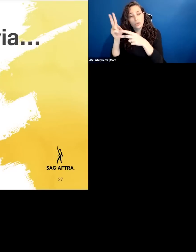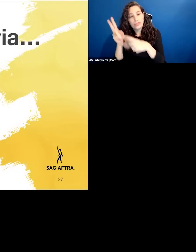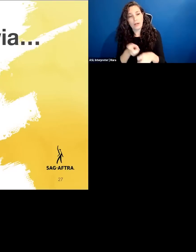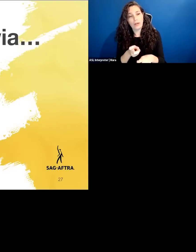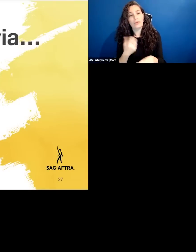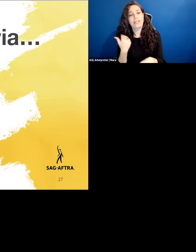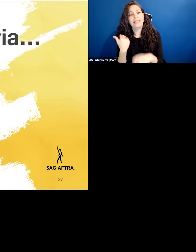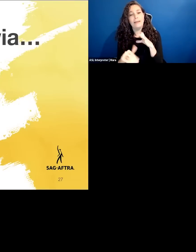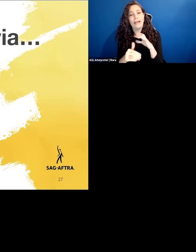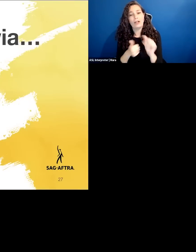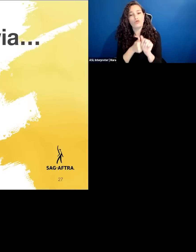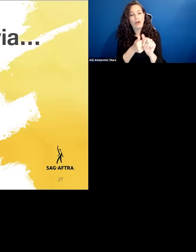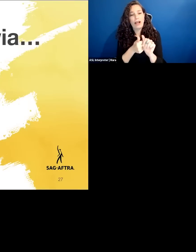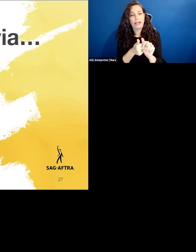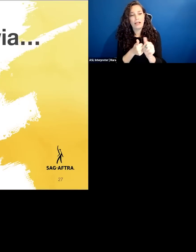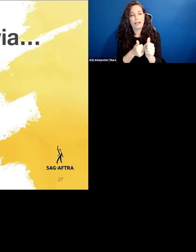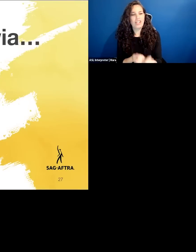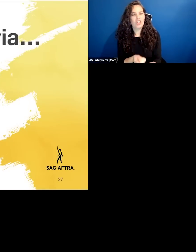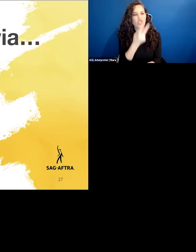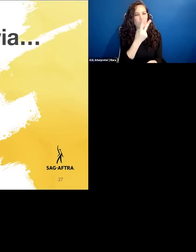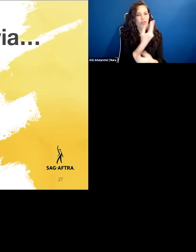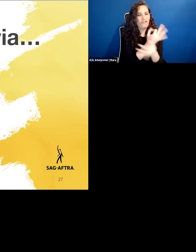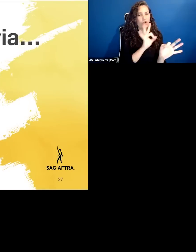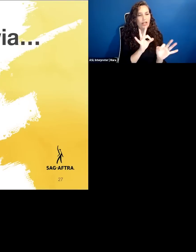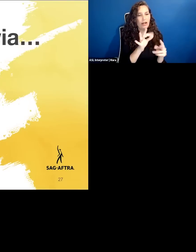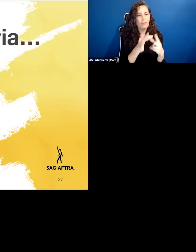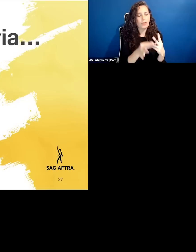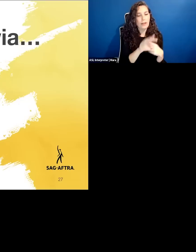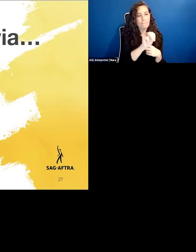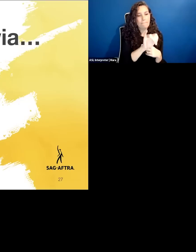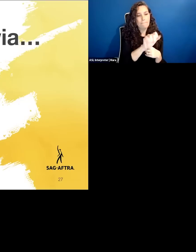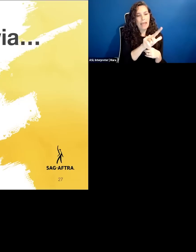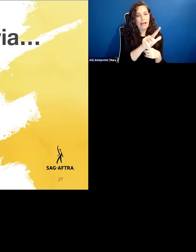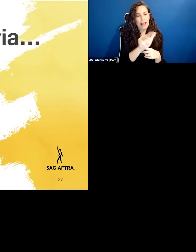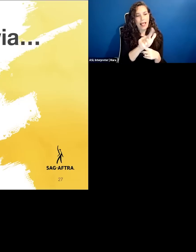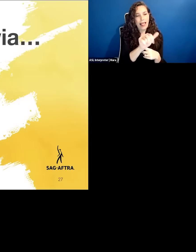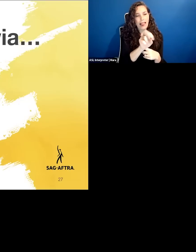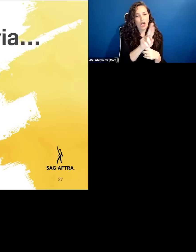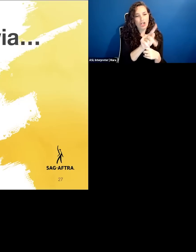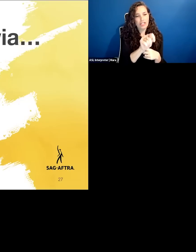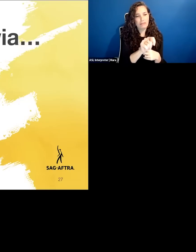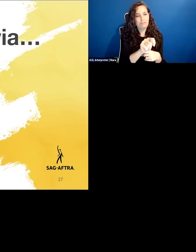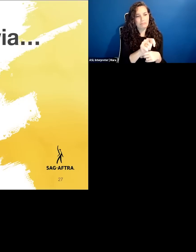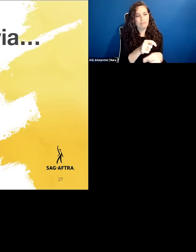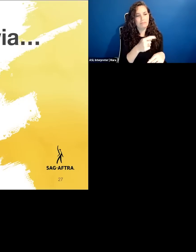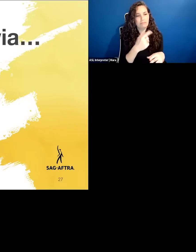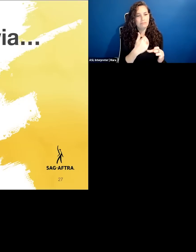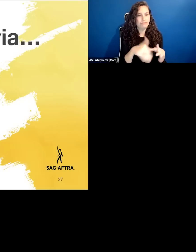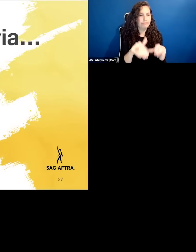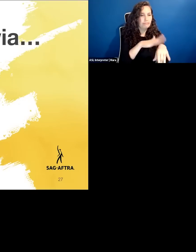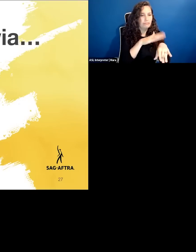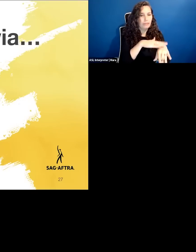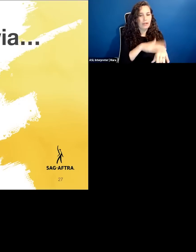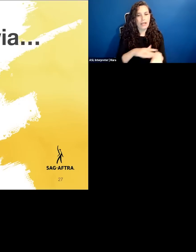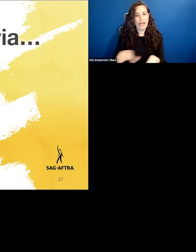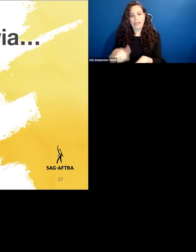and here are just two great free options, Mail Alert and Hunter so they can show you if an email's been opened, how many times it's been opened,